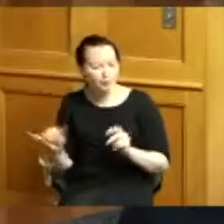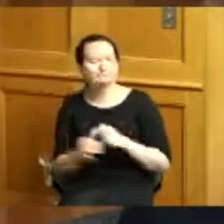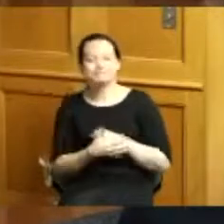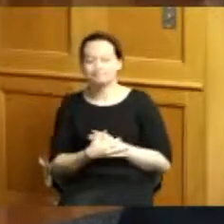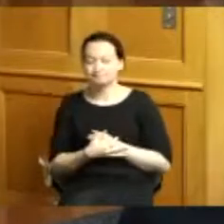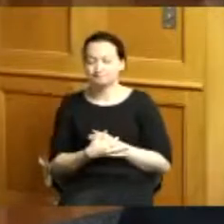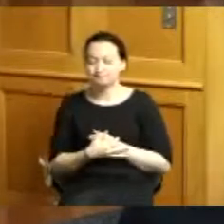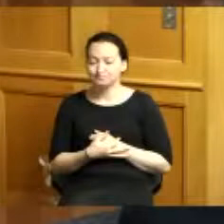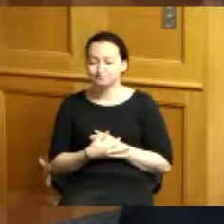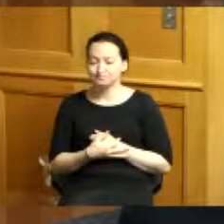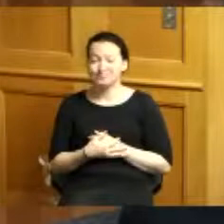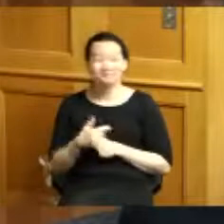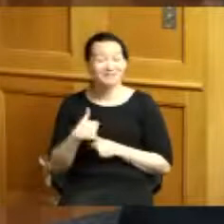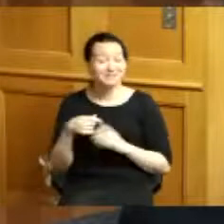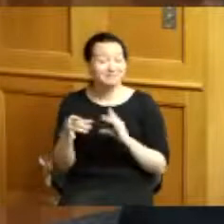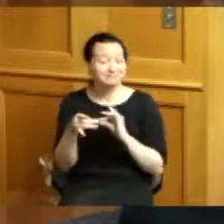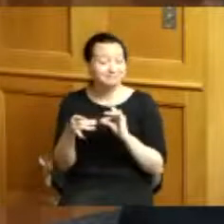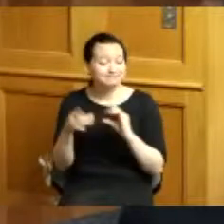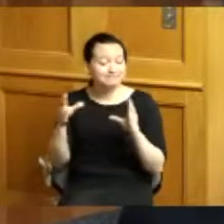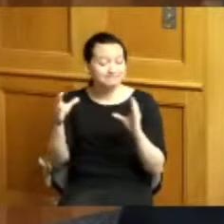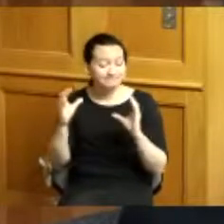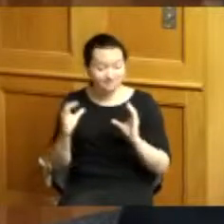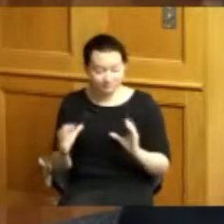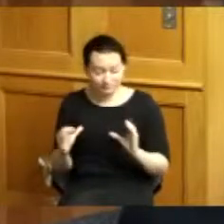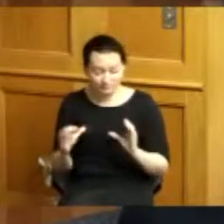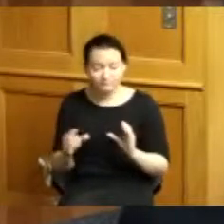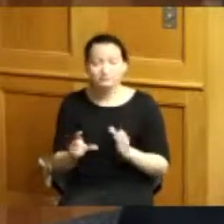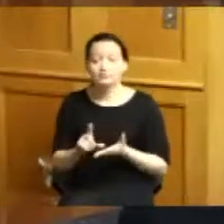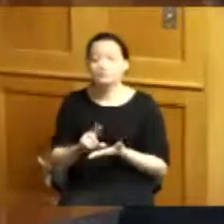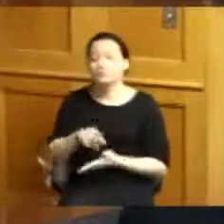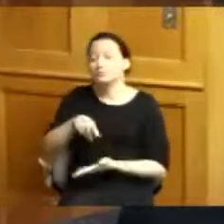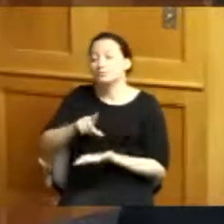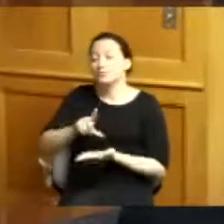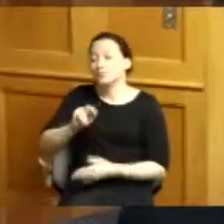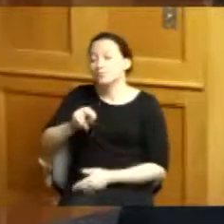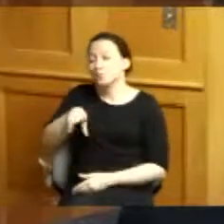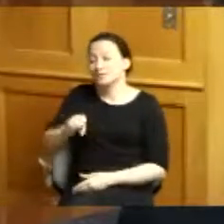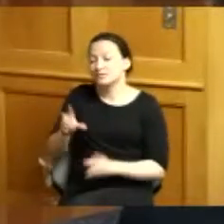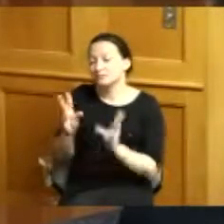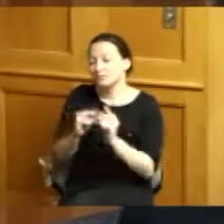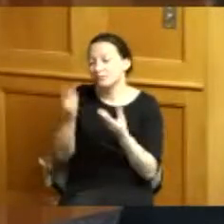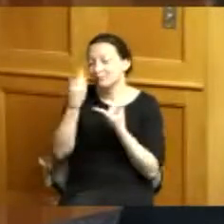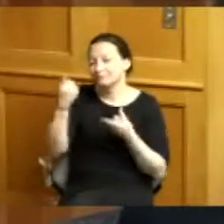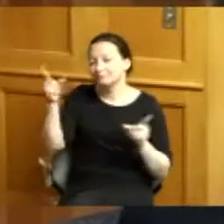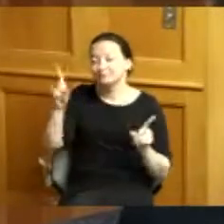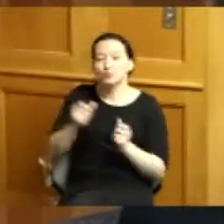I also was going to talk about the a press conference today with Judge Sanders and Judge